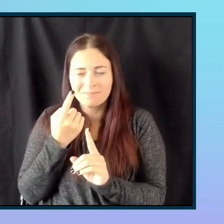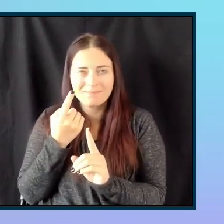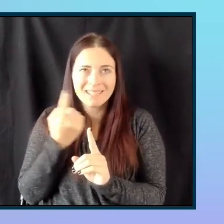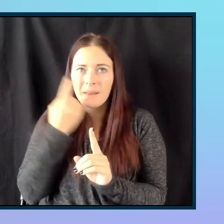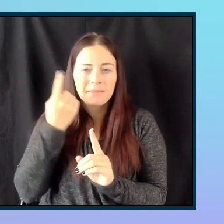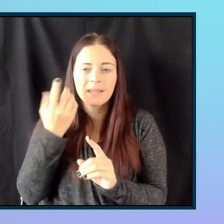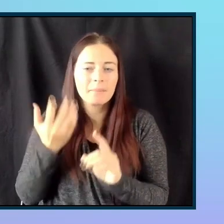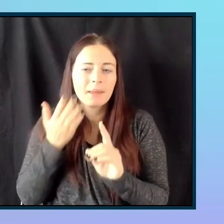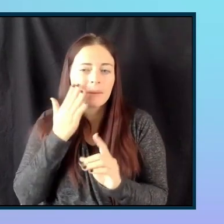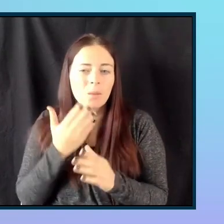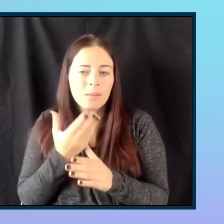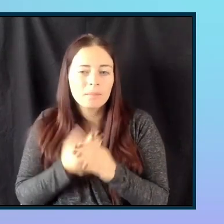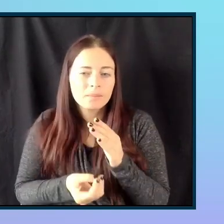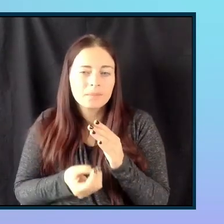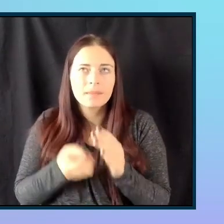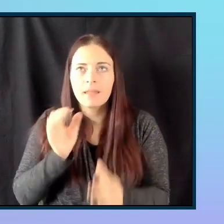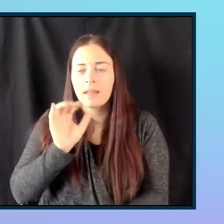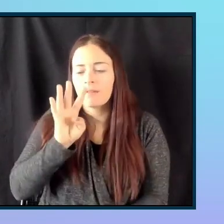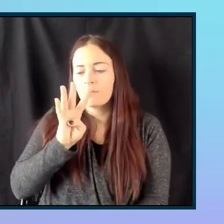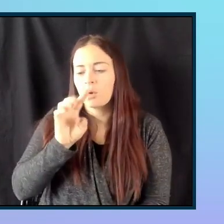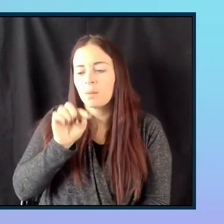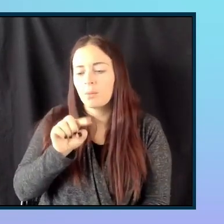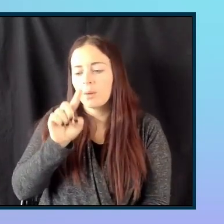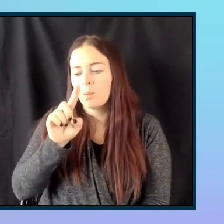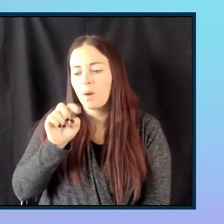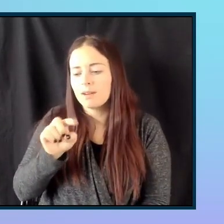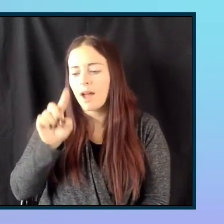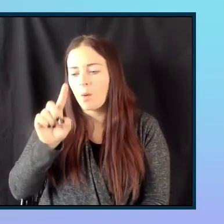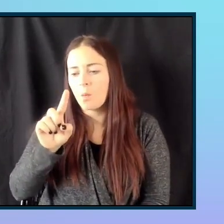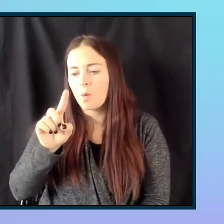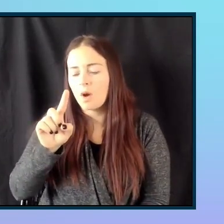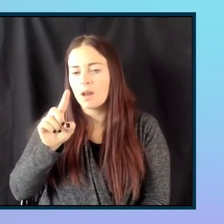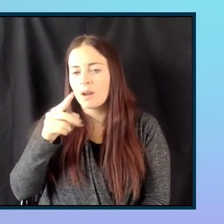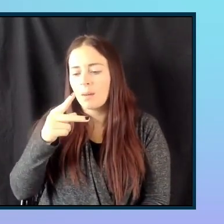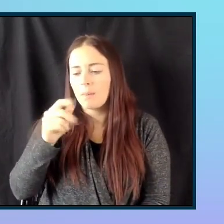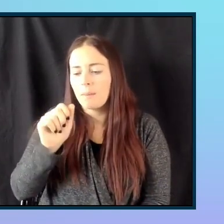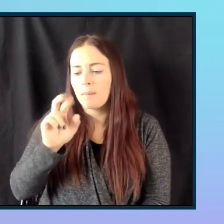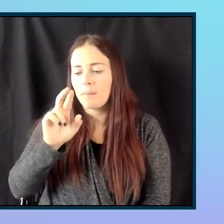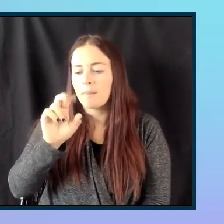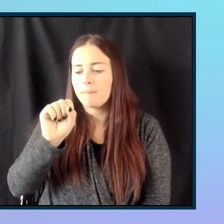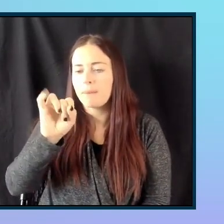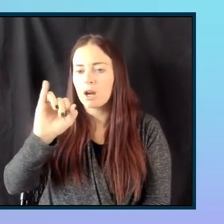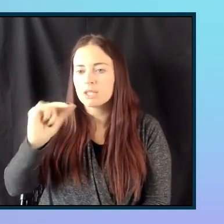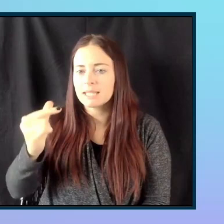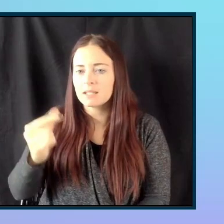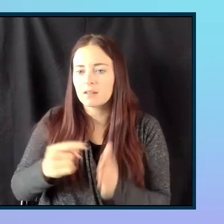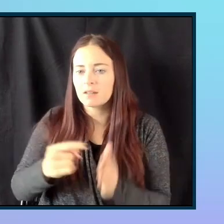4.1.1 parsing requirement for example. There might be some things like that